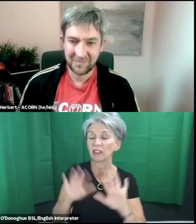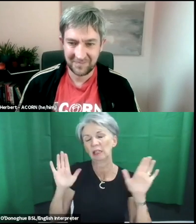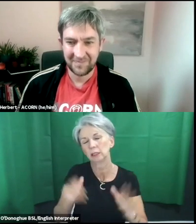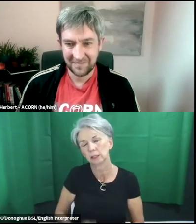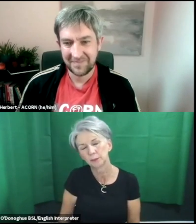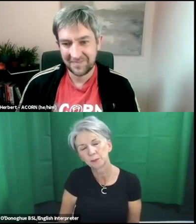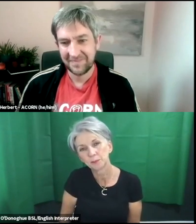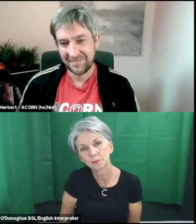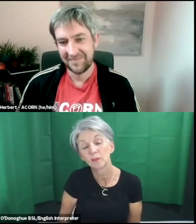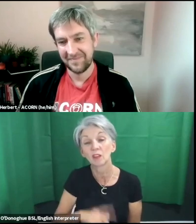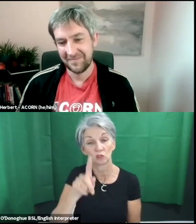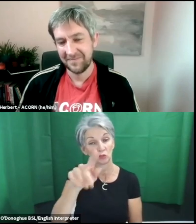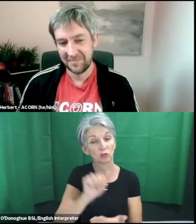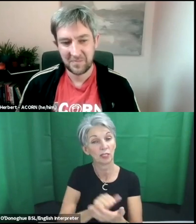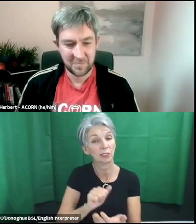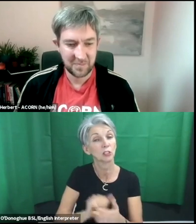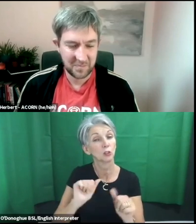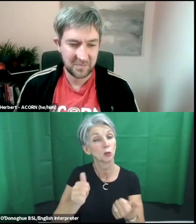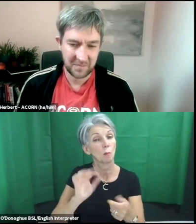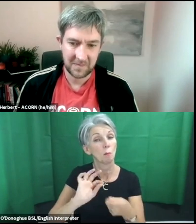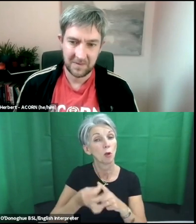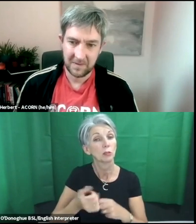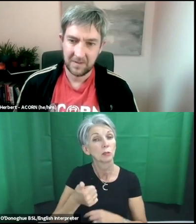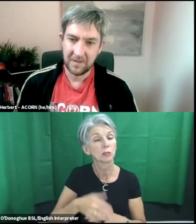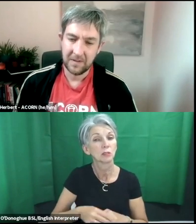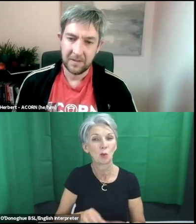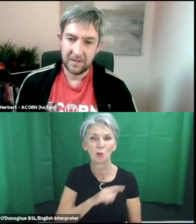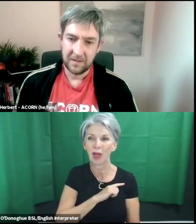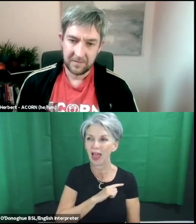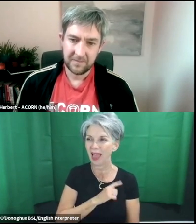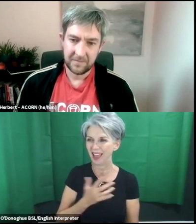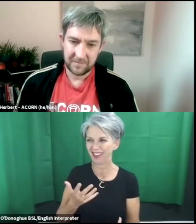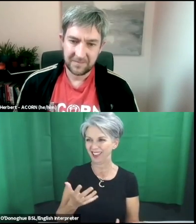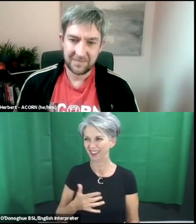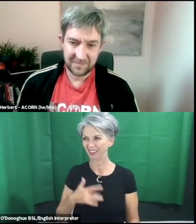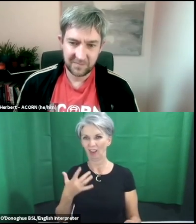That's such a good point actually. I think we're so accustomed to not even having the things that we're entitled